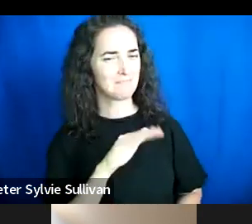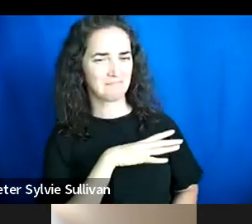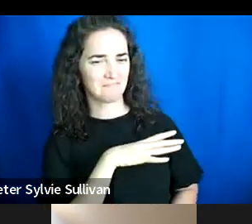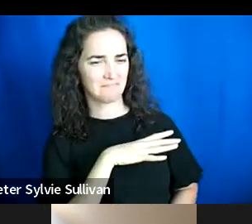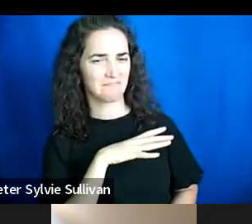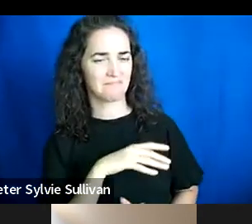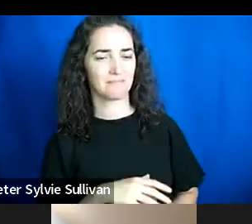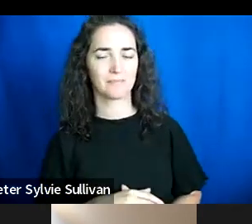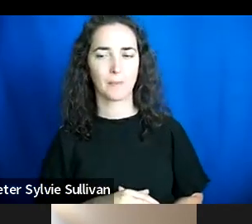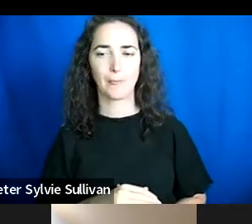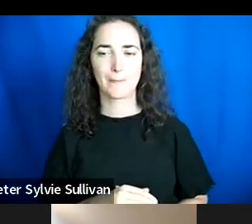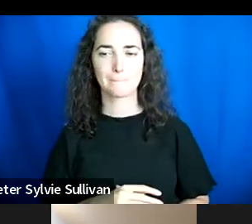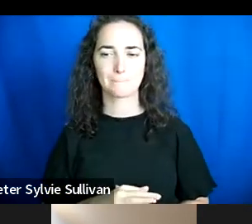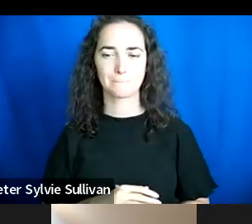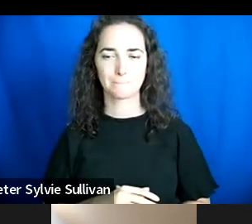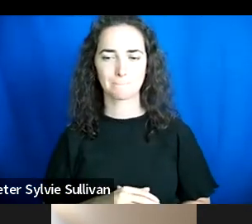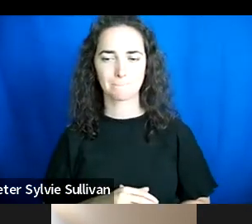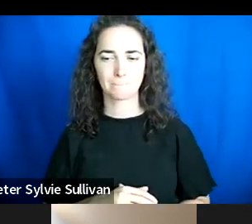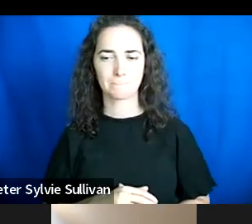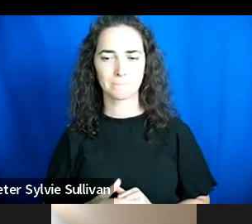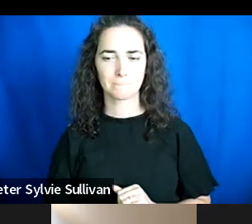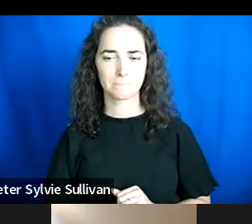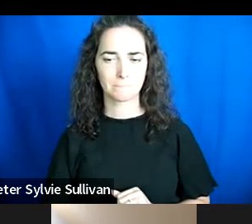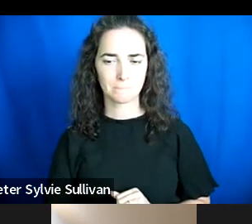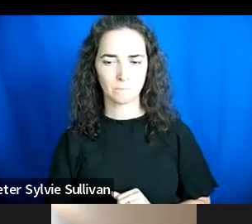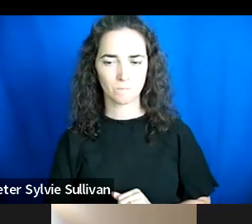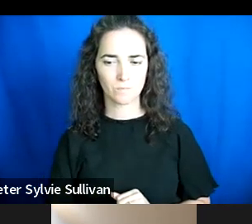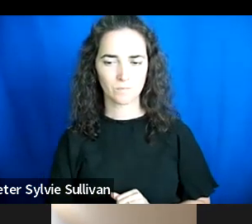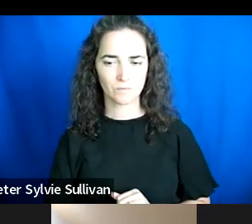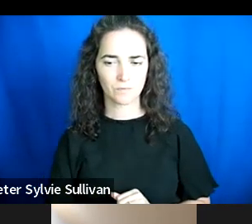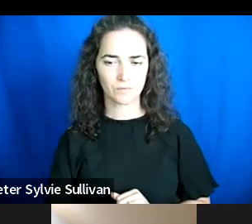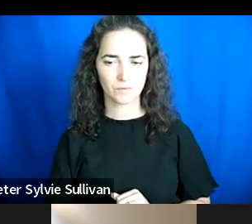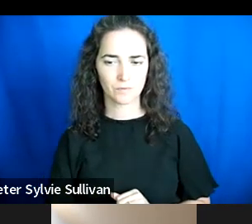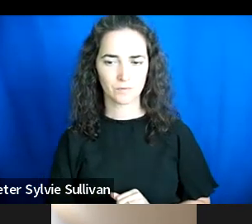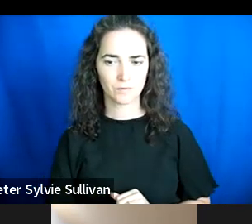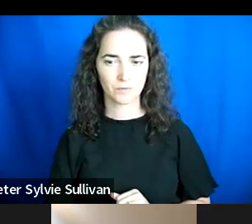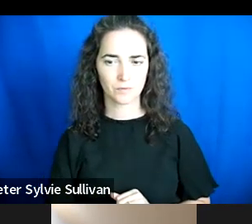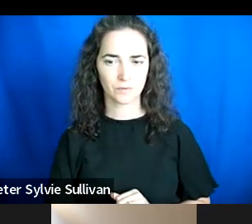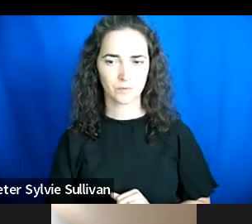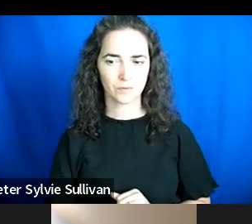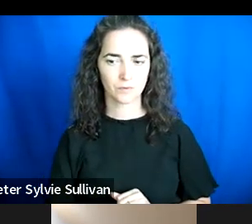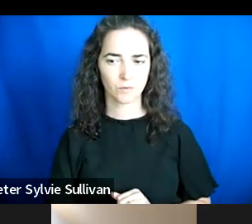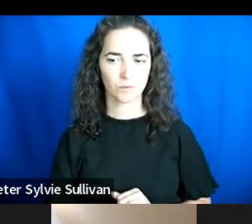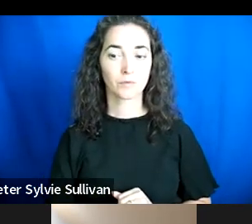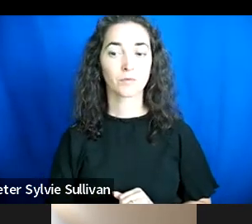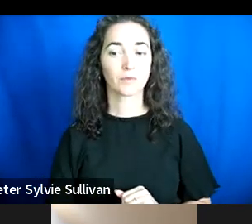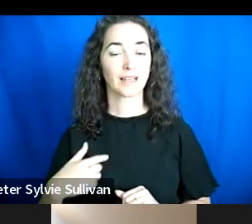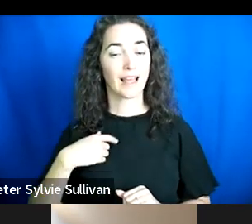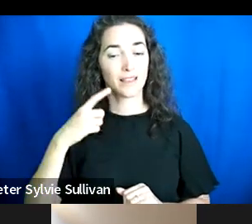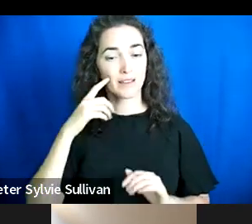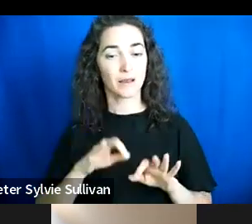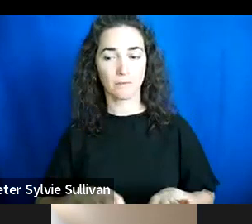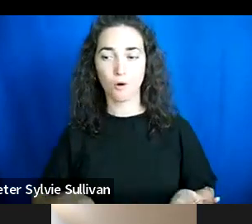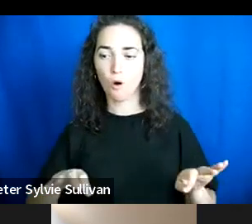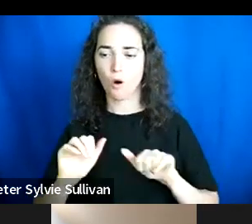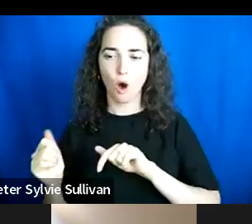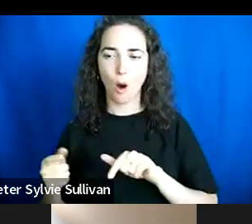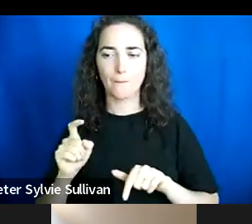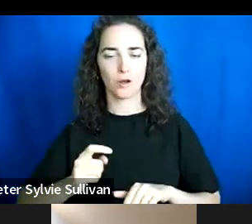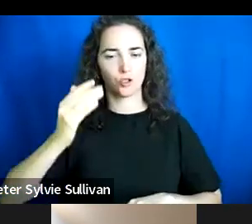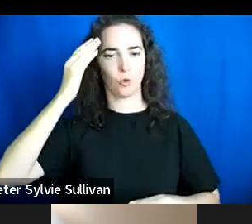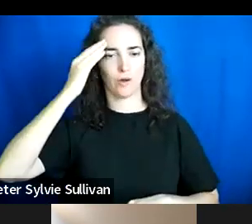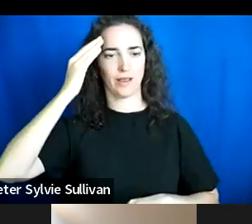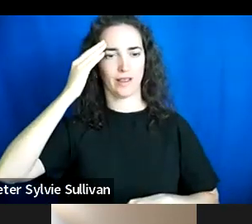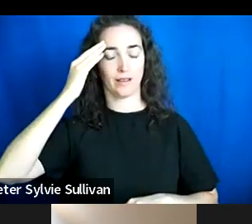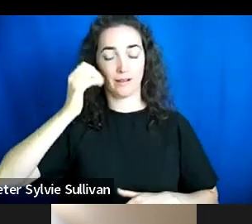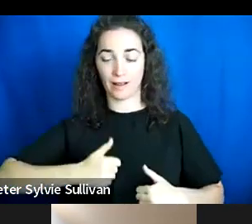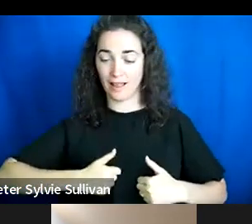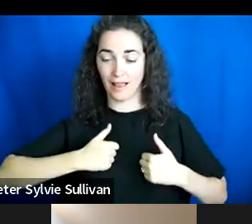But you know I I think it's important that everybody's aware of how fragile life is.